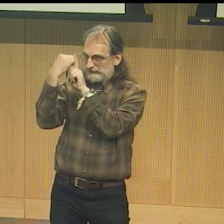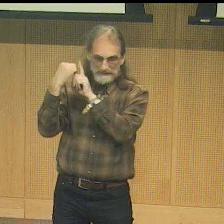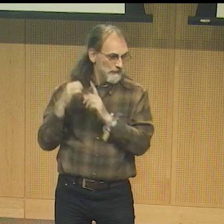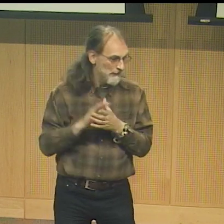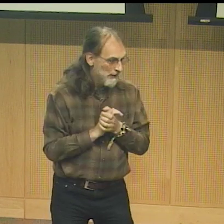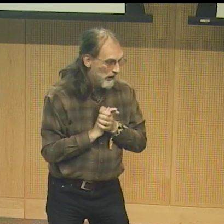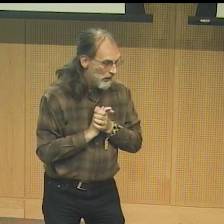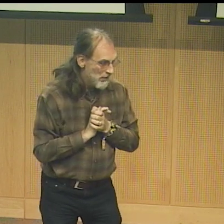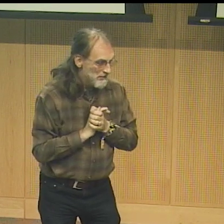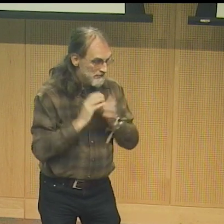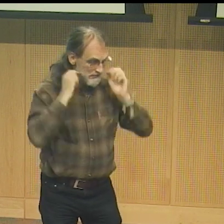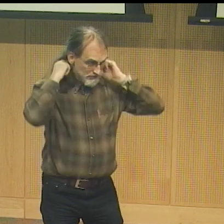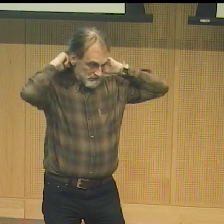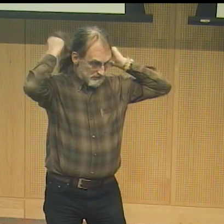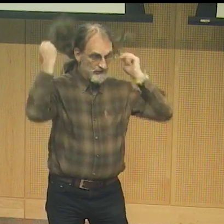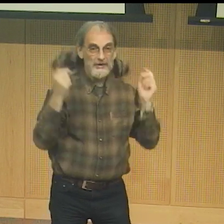with minorities, people are being oppressed.